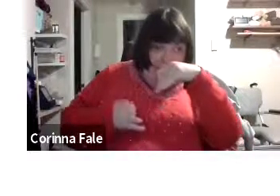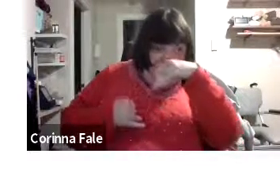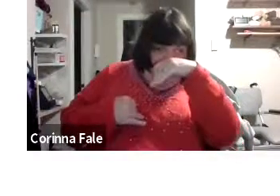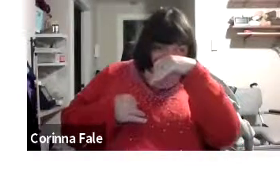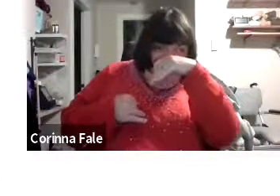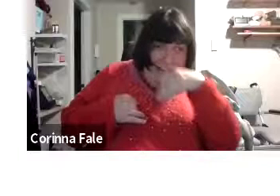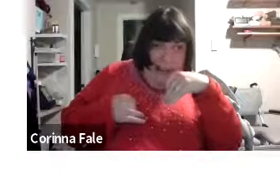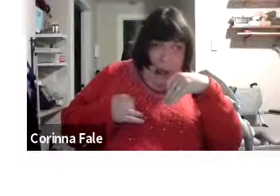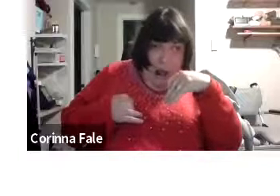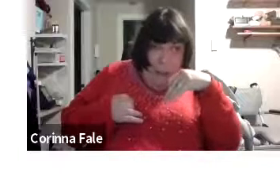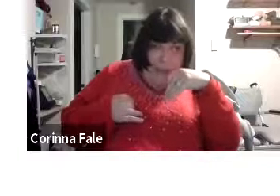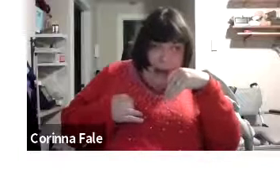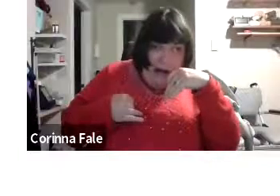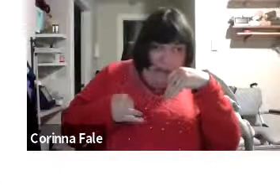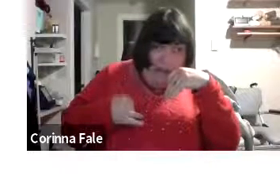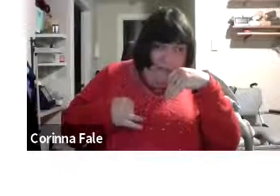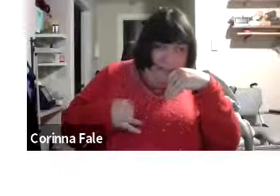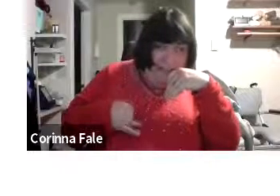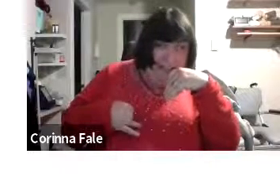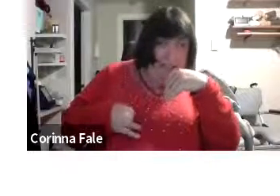Corinna Fale: receive da home care services.